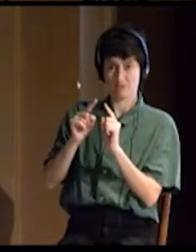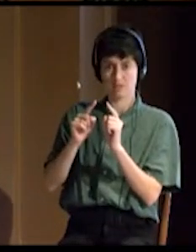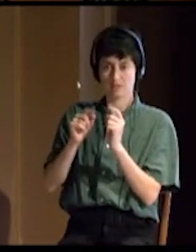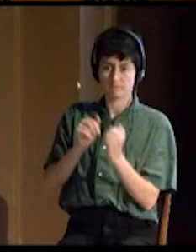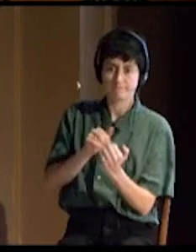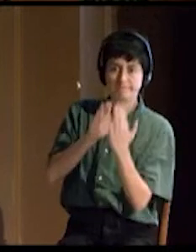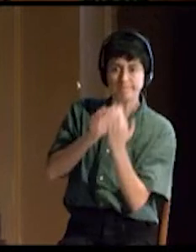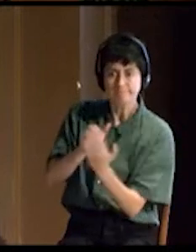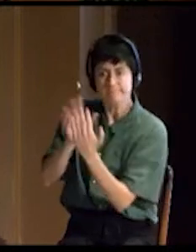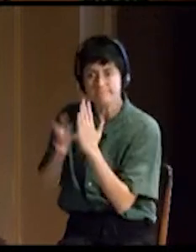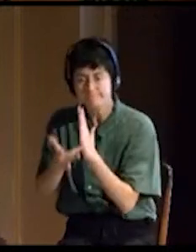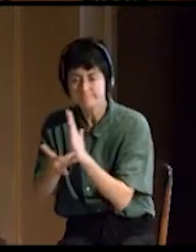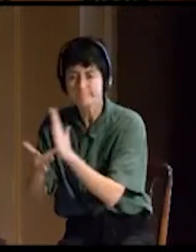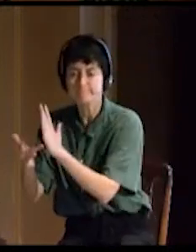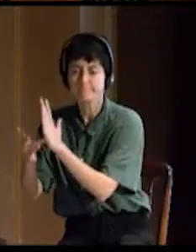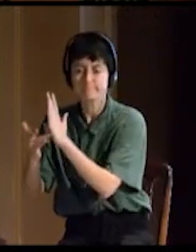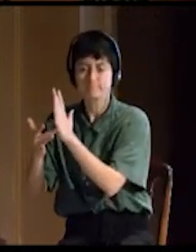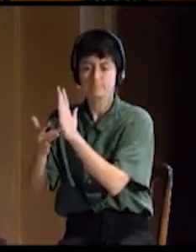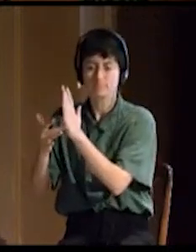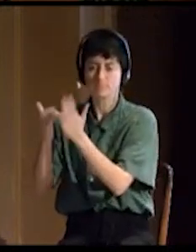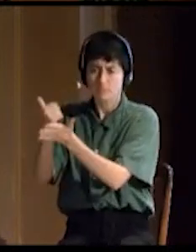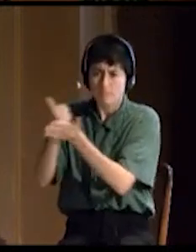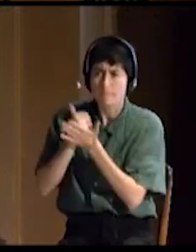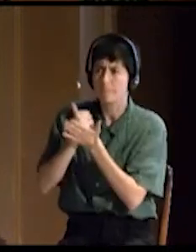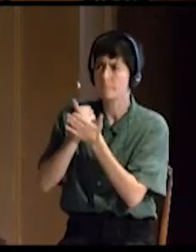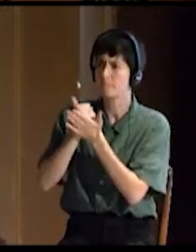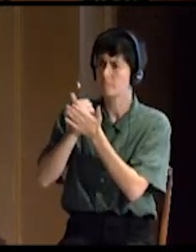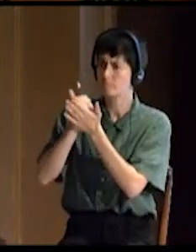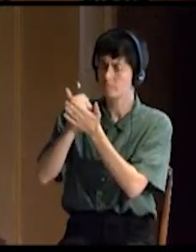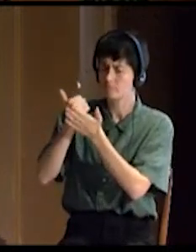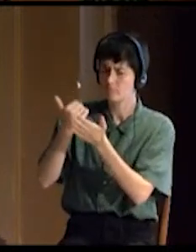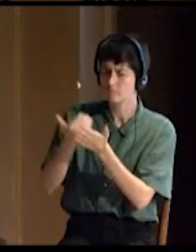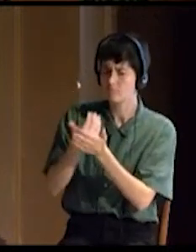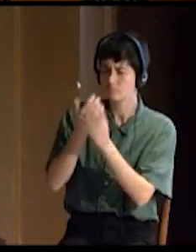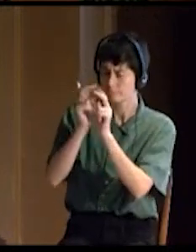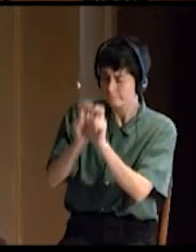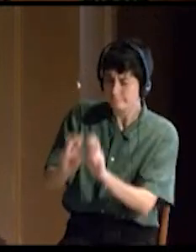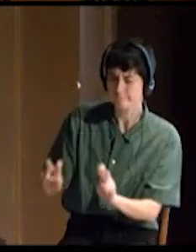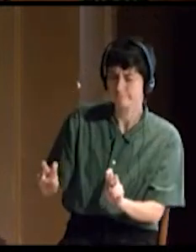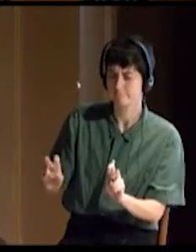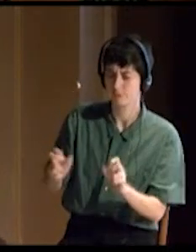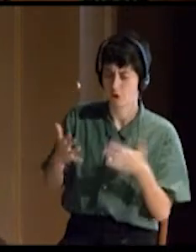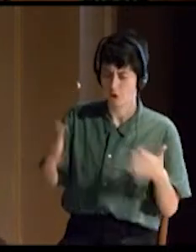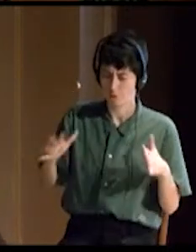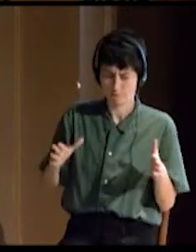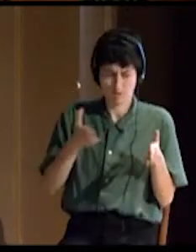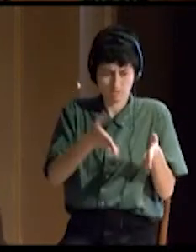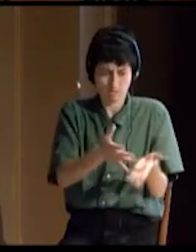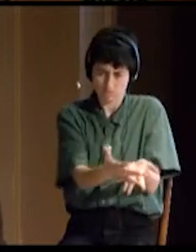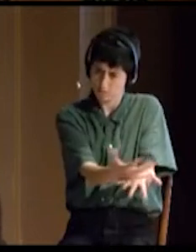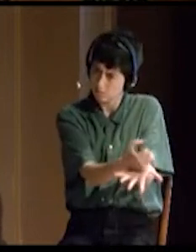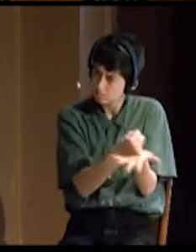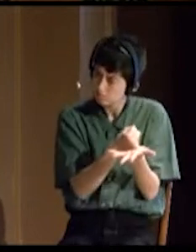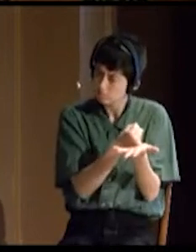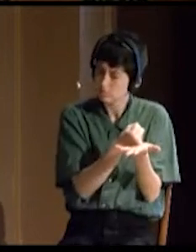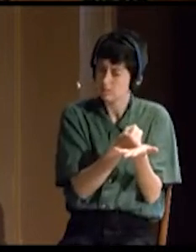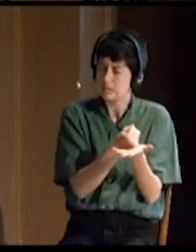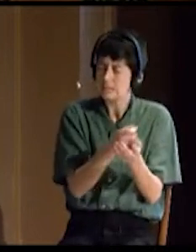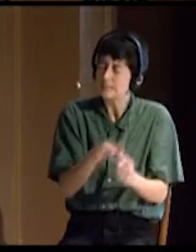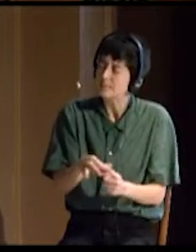of existing collections. And especially the metabarcoding that we had really positive outcomes, it's really important